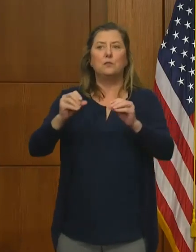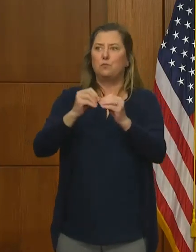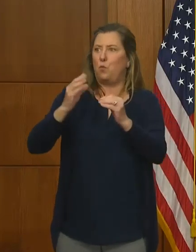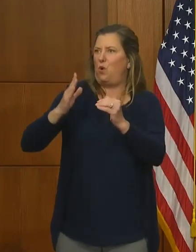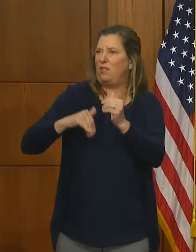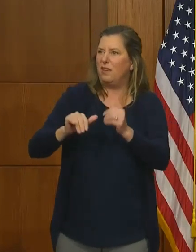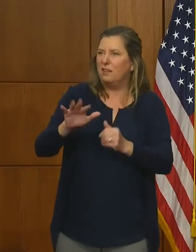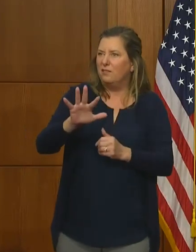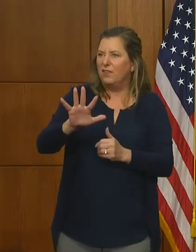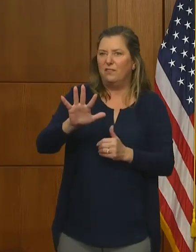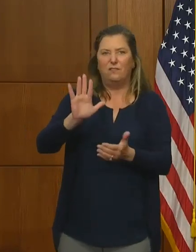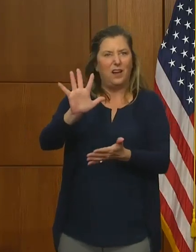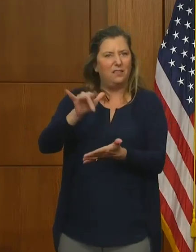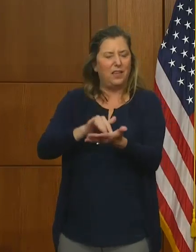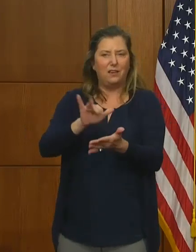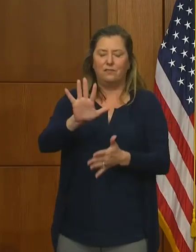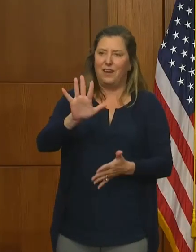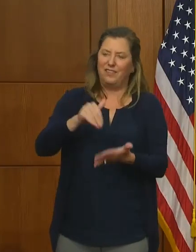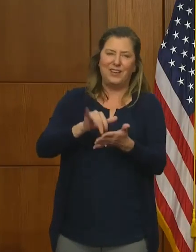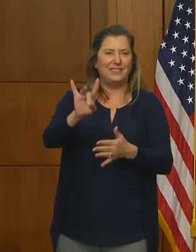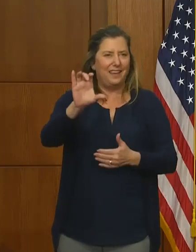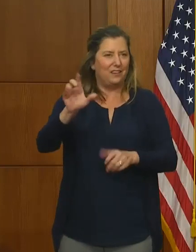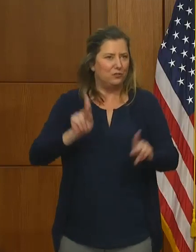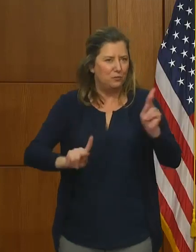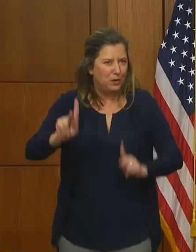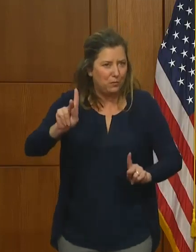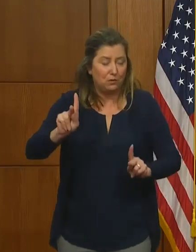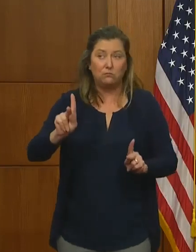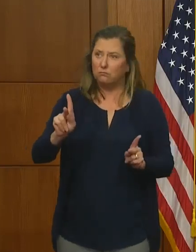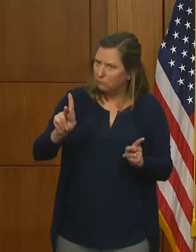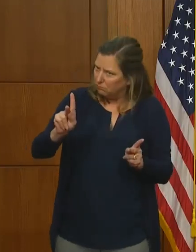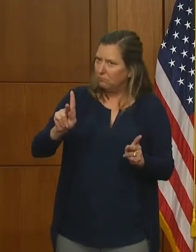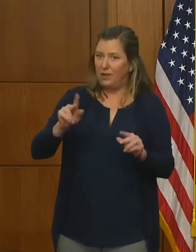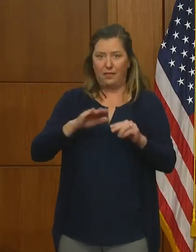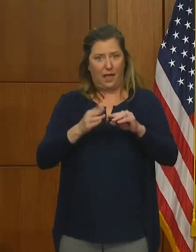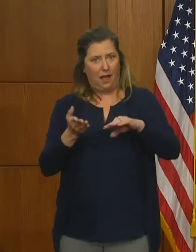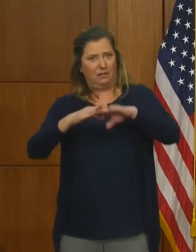TO ANOTHER NEW RECORD TESTING